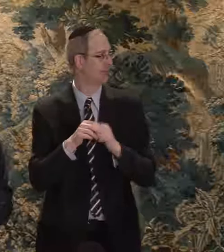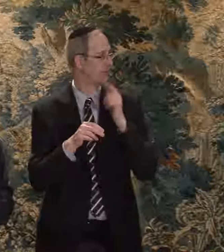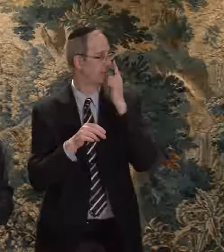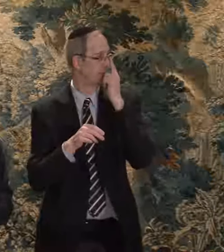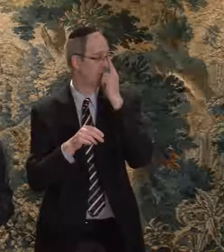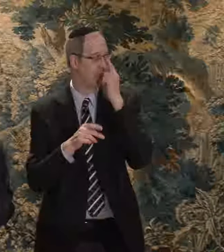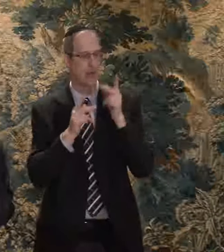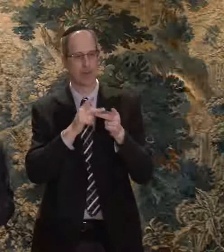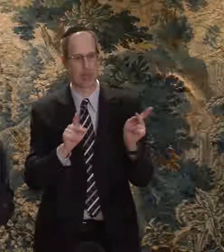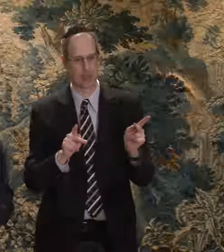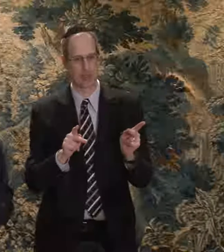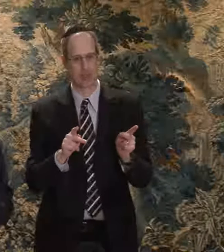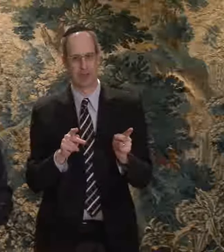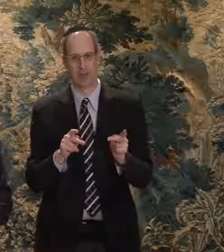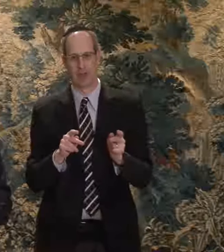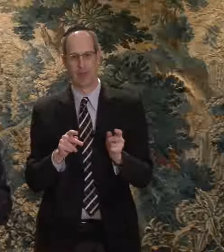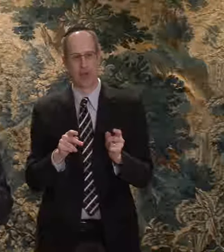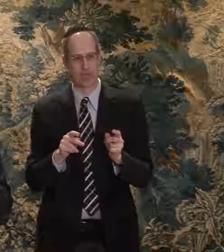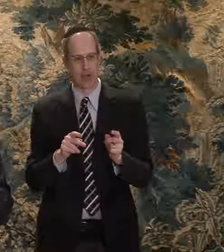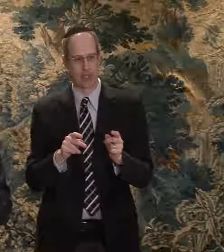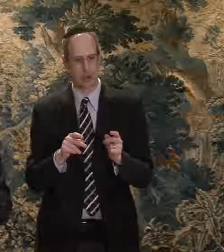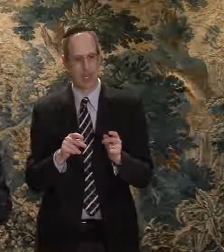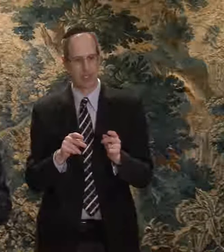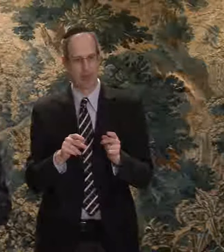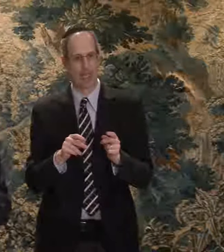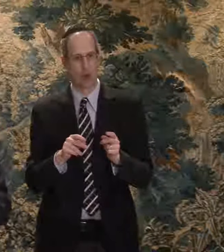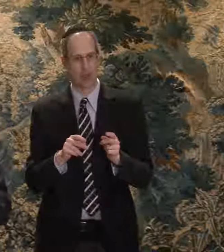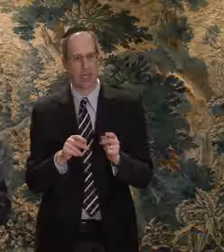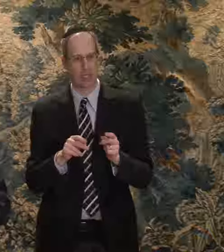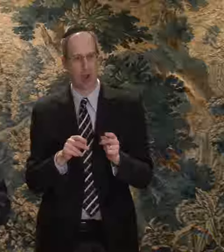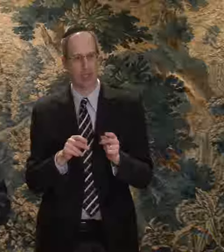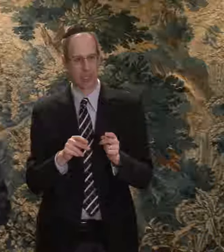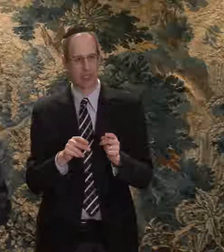plastic tells us via our la chemists call Asher also neighbors should saw